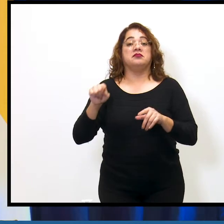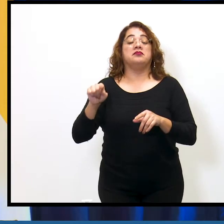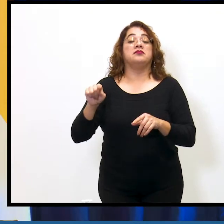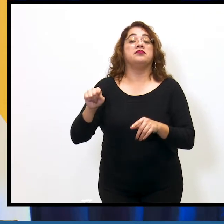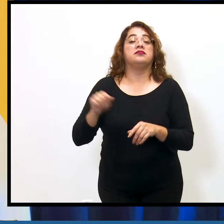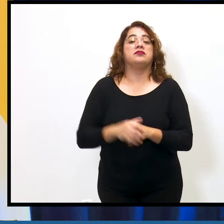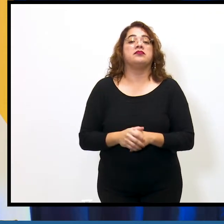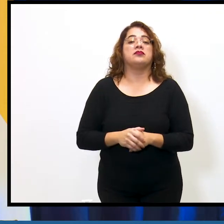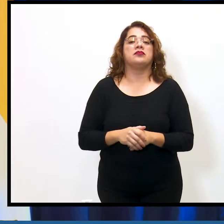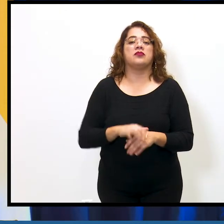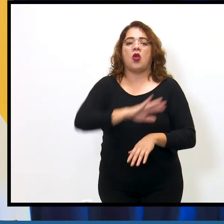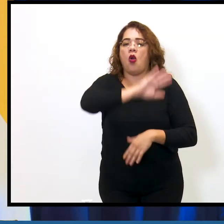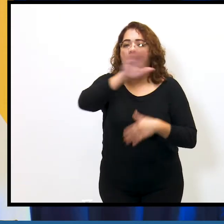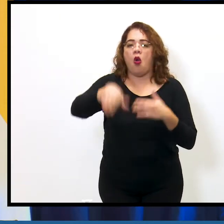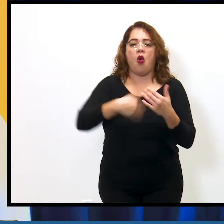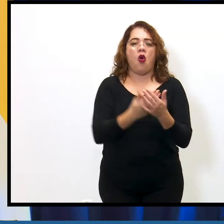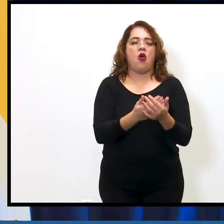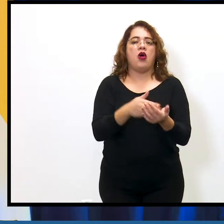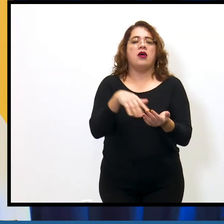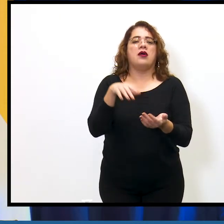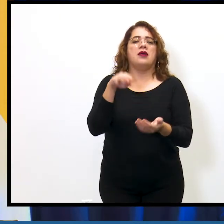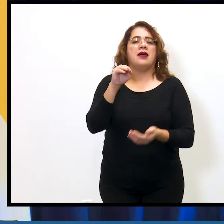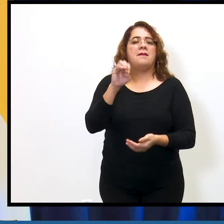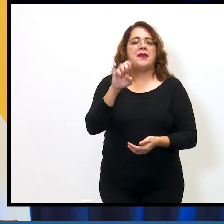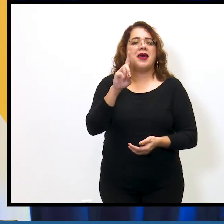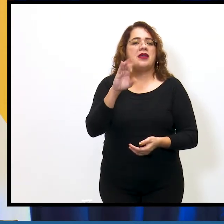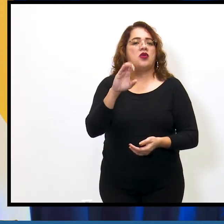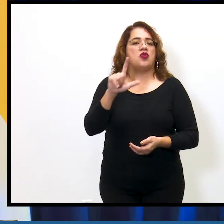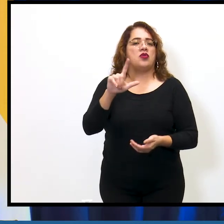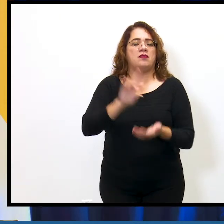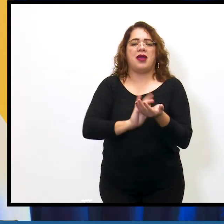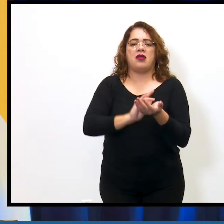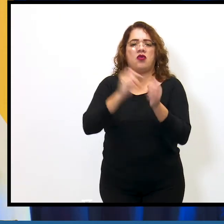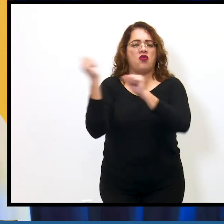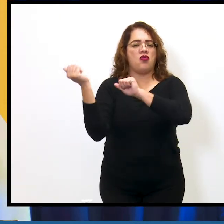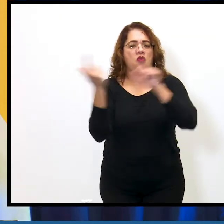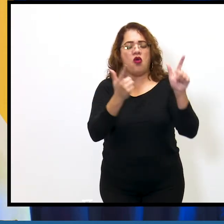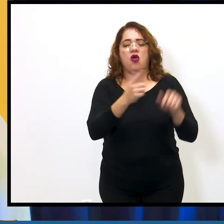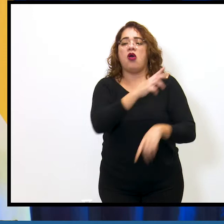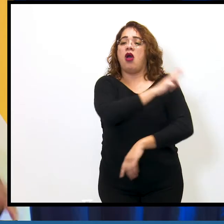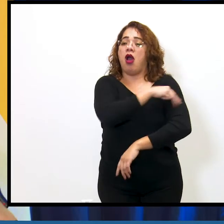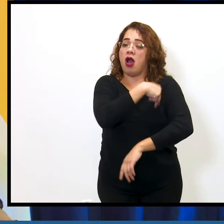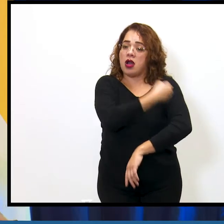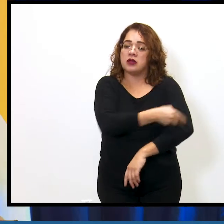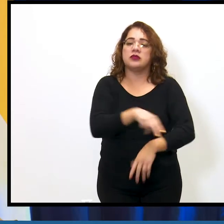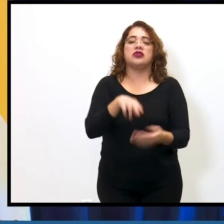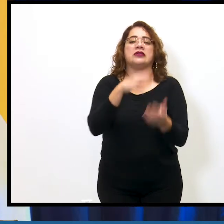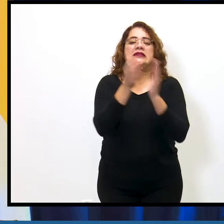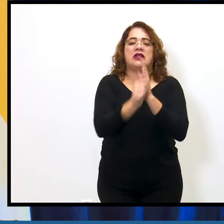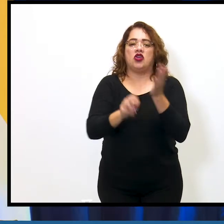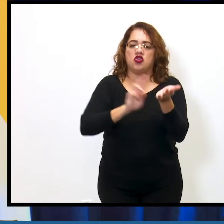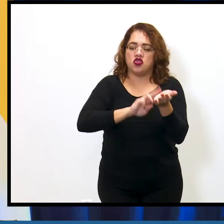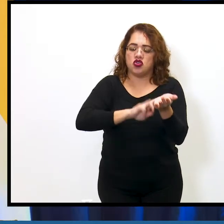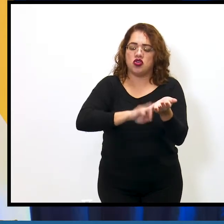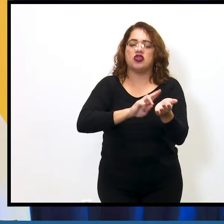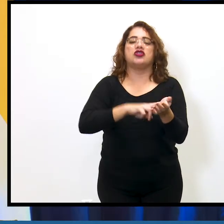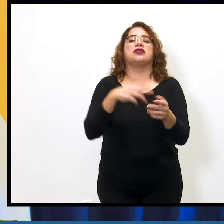all of our medical personnel at all of our hospitals, correctional facilities, in our skilled nursing facilities, retirement homes, paramedics, EMTs,